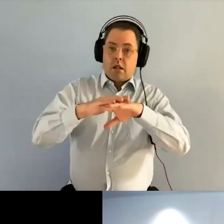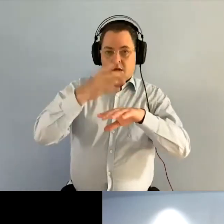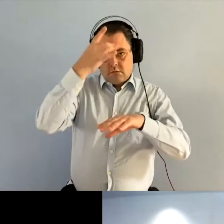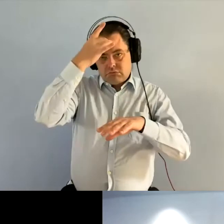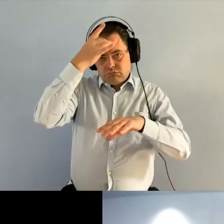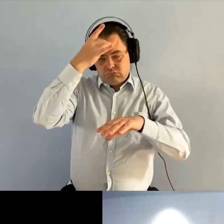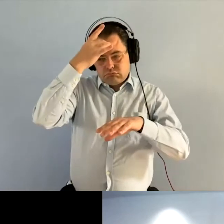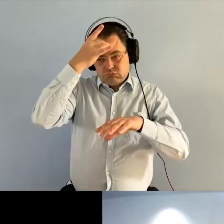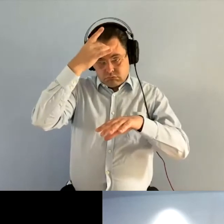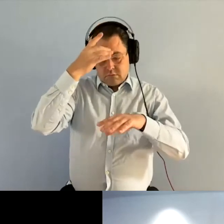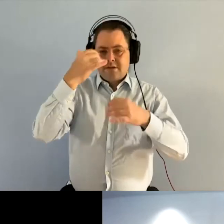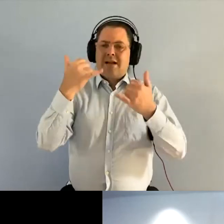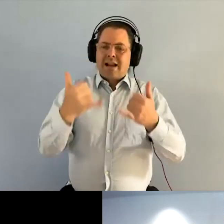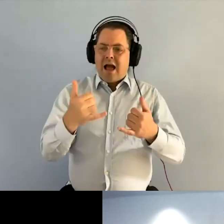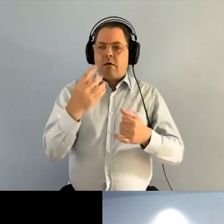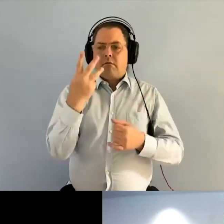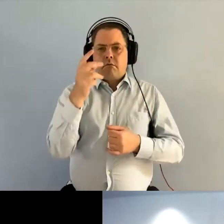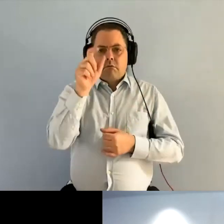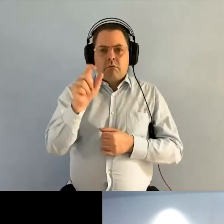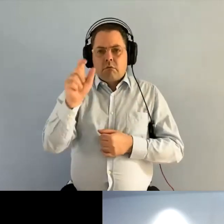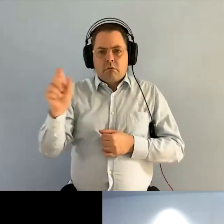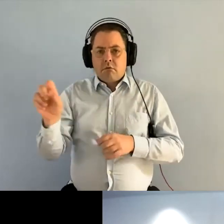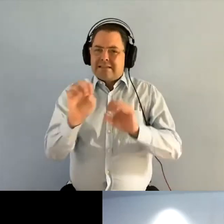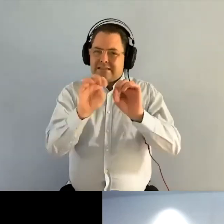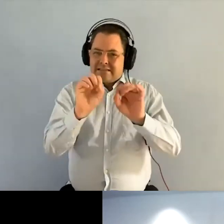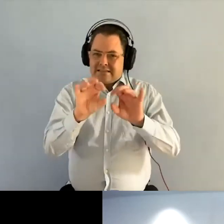in humanitarian context which is also an emergent situation going on. So we